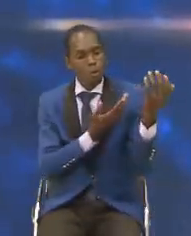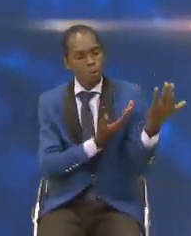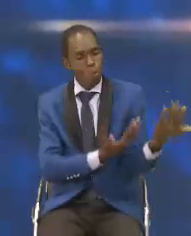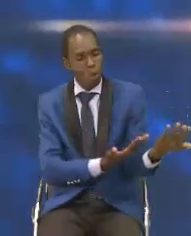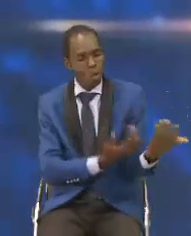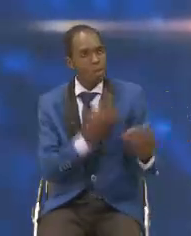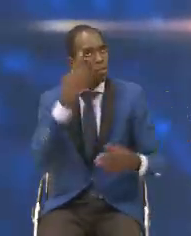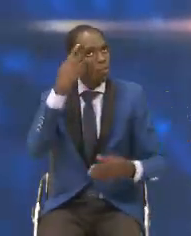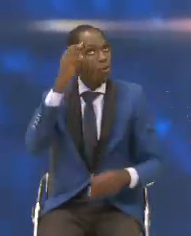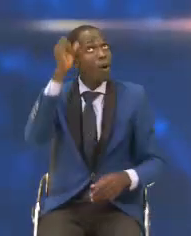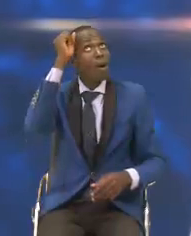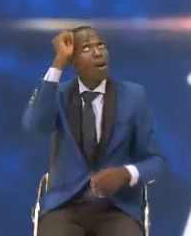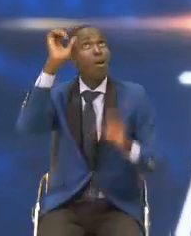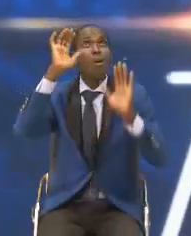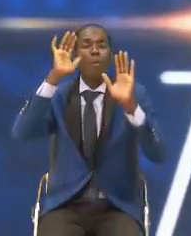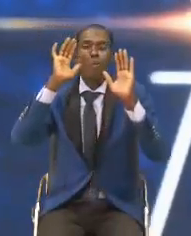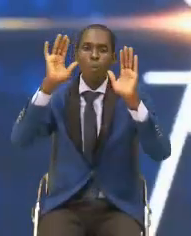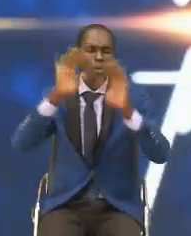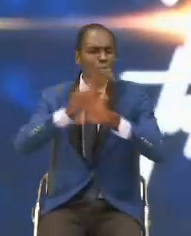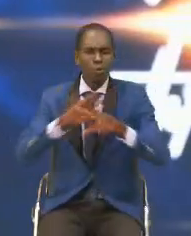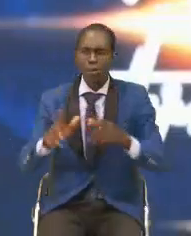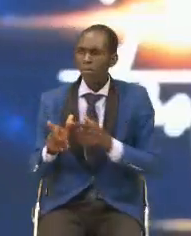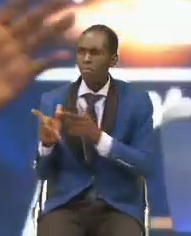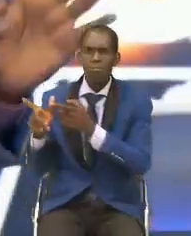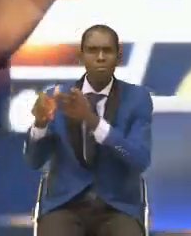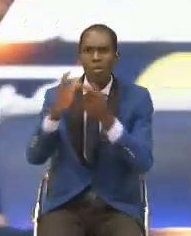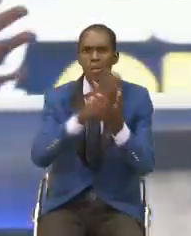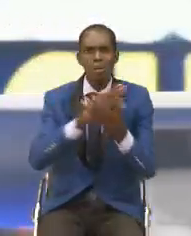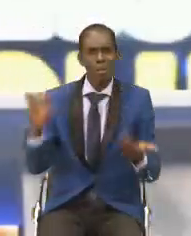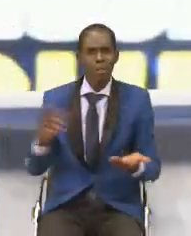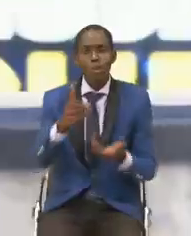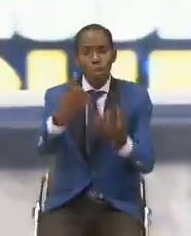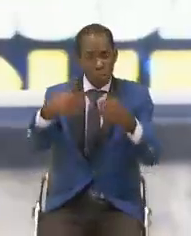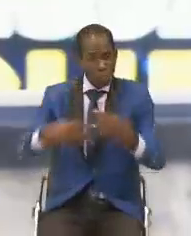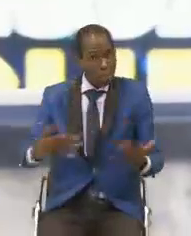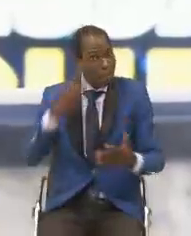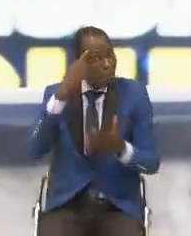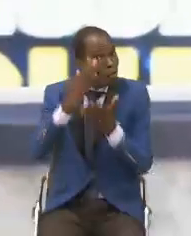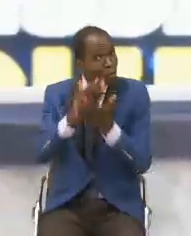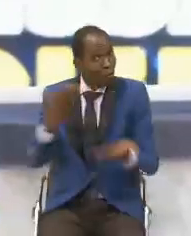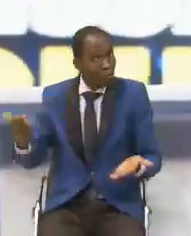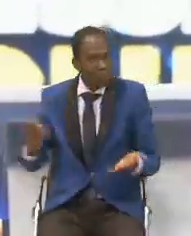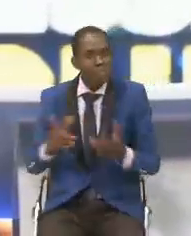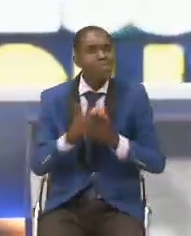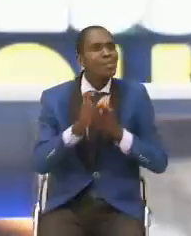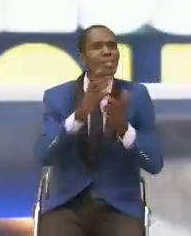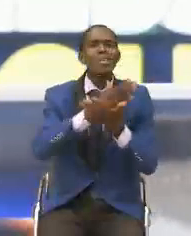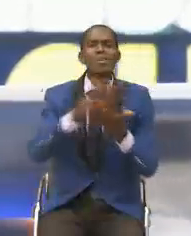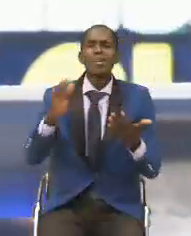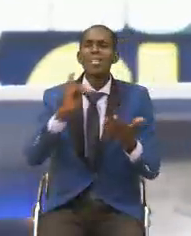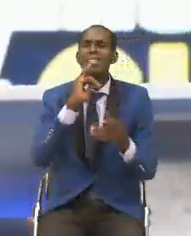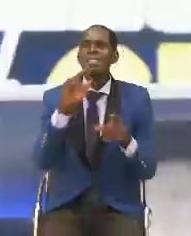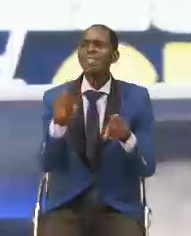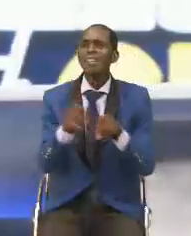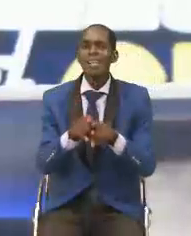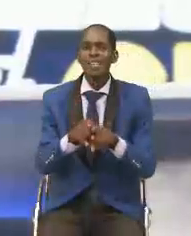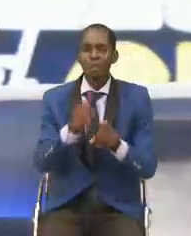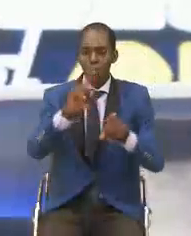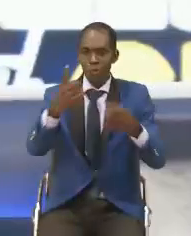be well double you wait for his wonders don't run away but you're wrong you came for something you